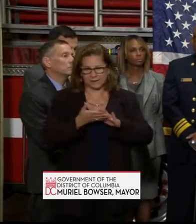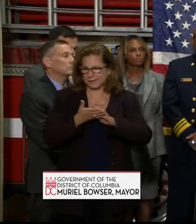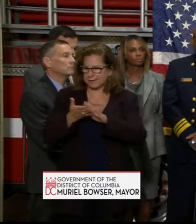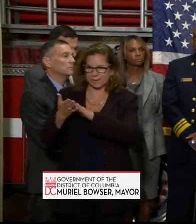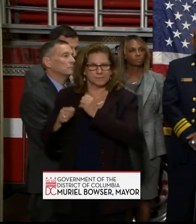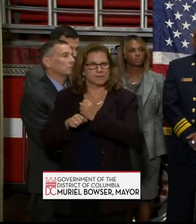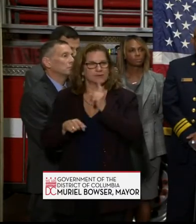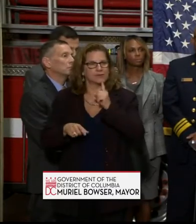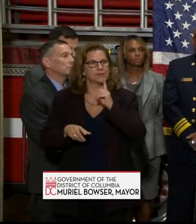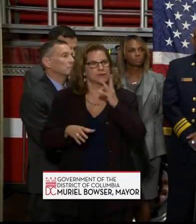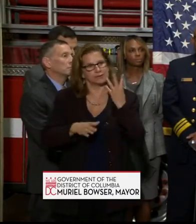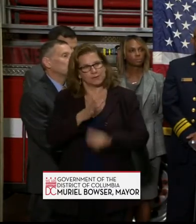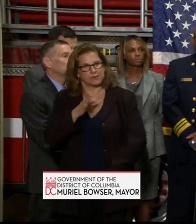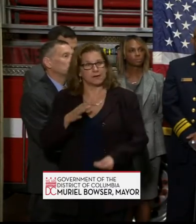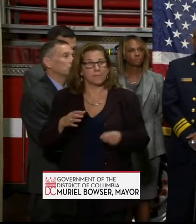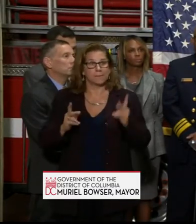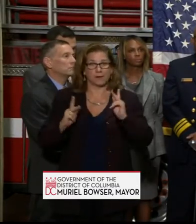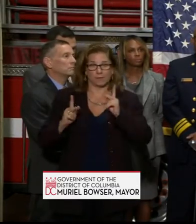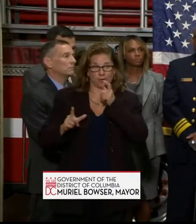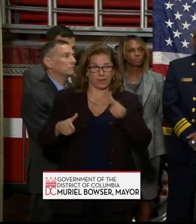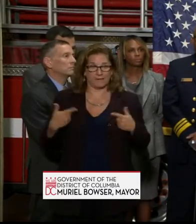RESIDENTS IN THE DISTRICT IF THEY DO SEE FLOODING DON'T